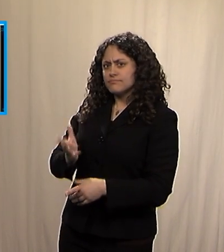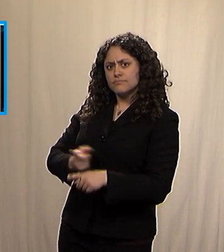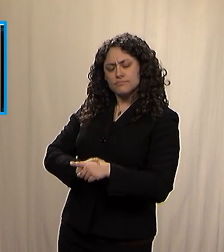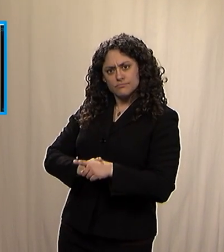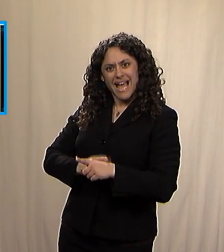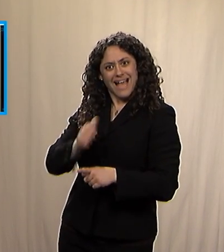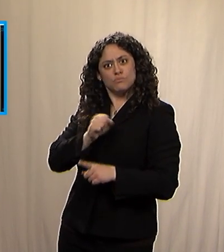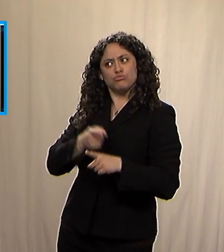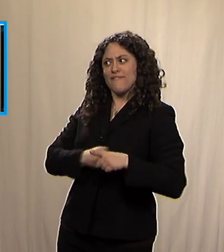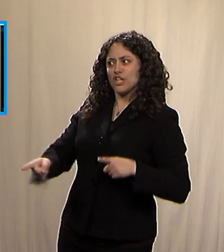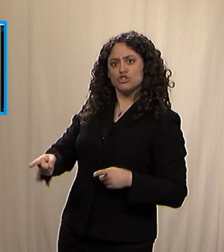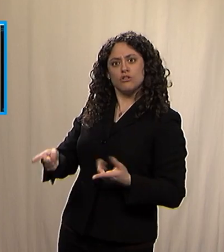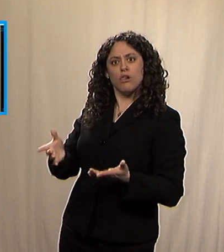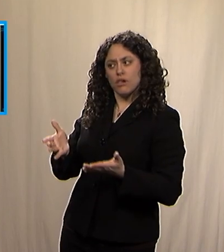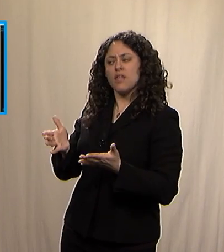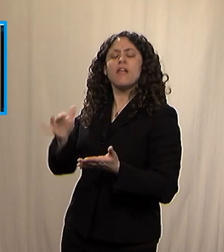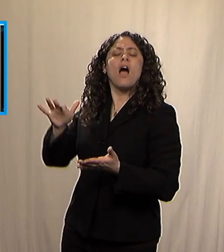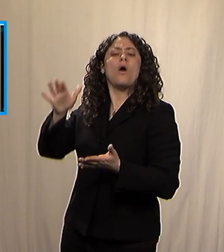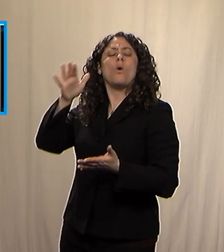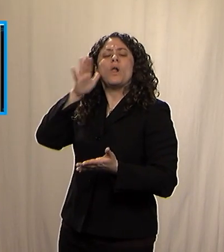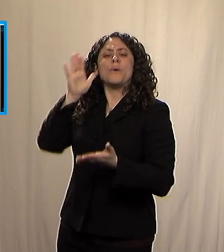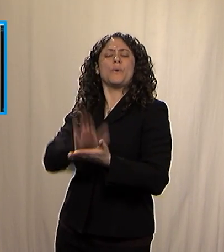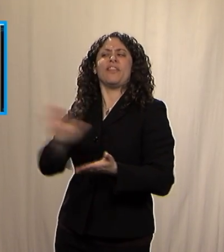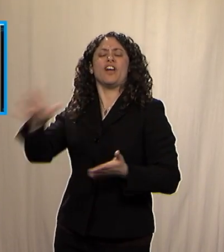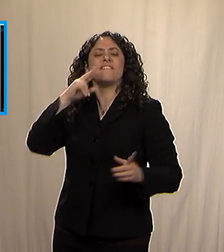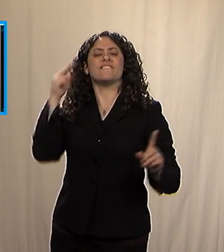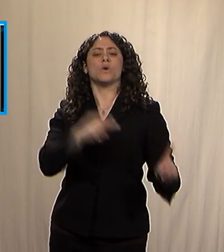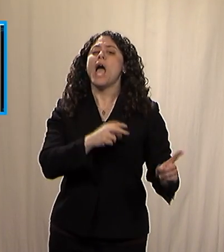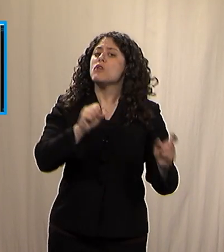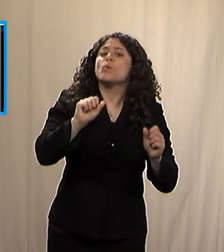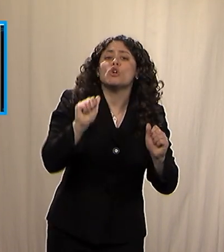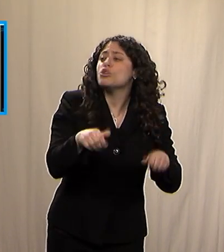that will mitigate that. And maybe even explaining that we were just chatting in the waiting room.